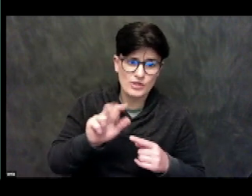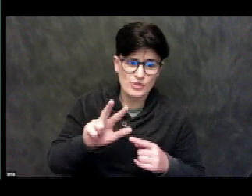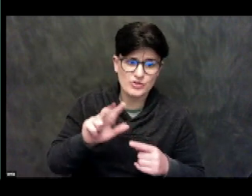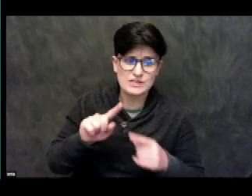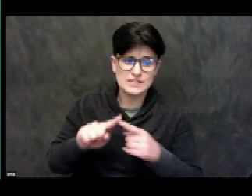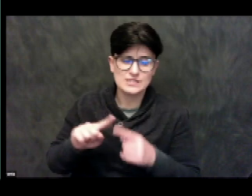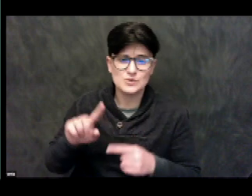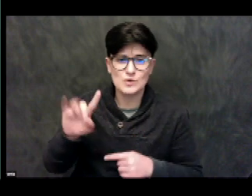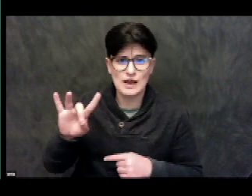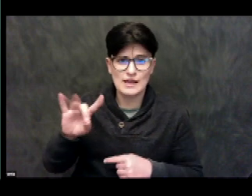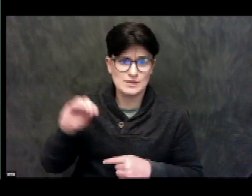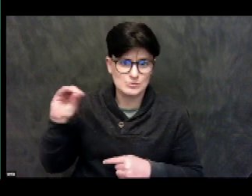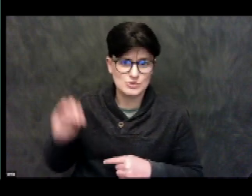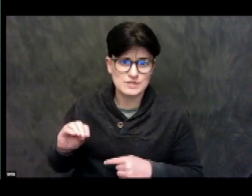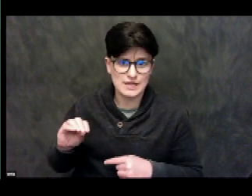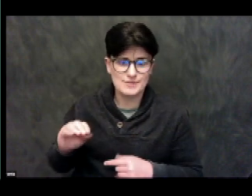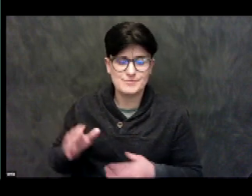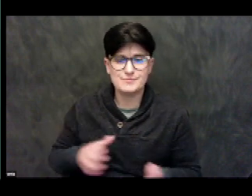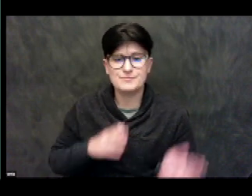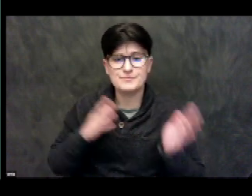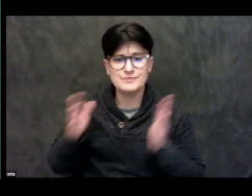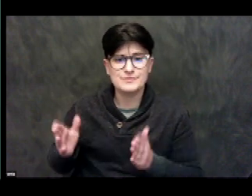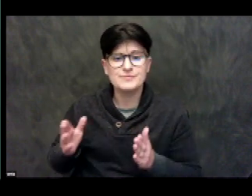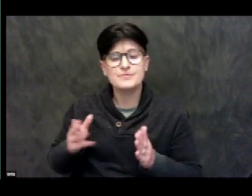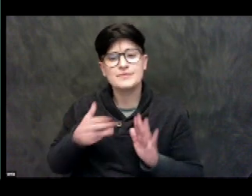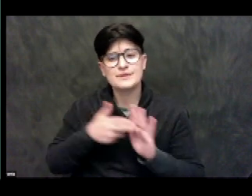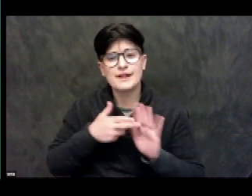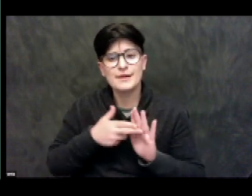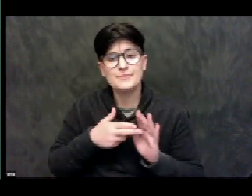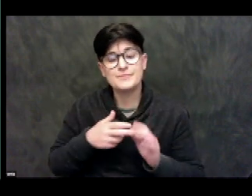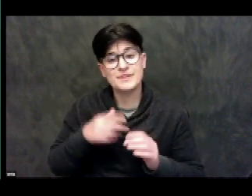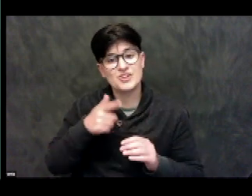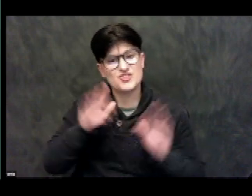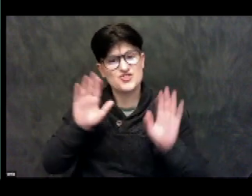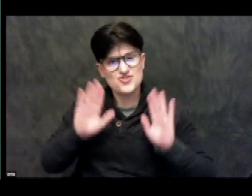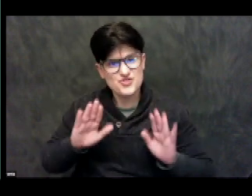this great study came out just in March of 2023,